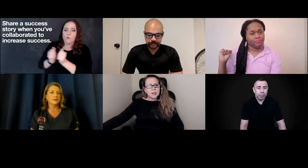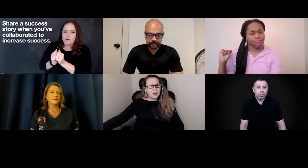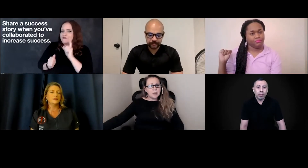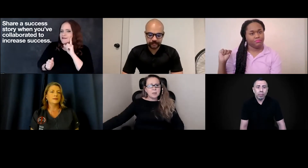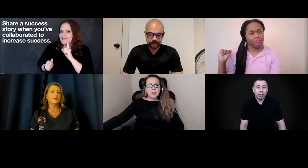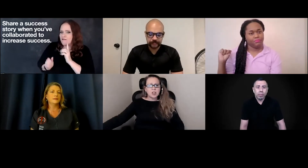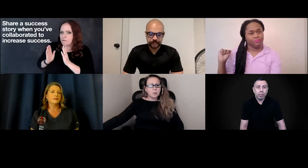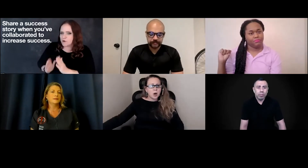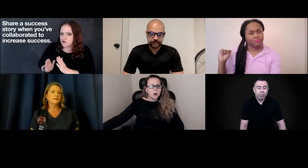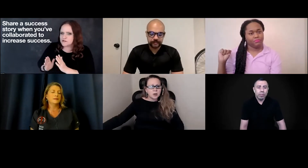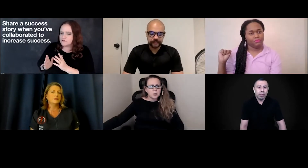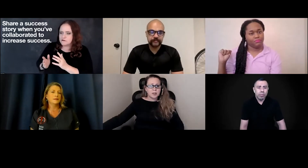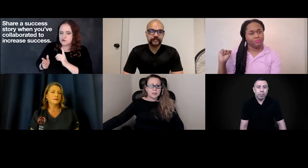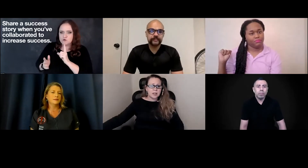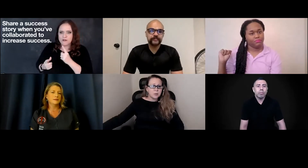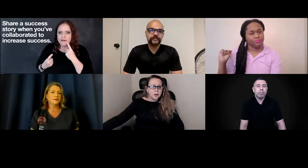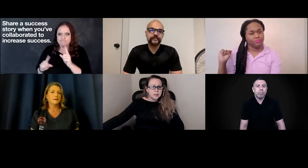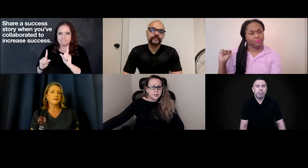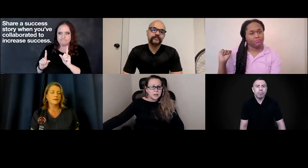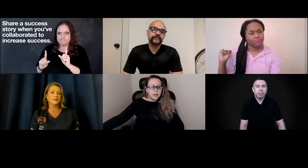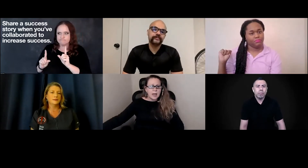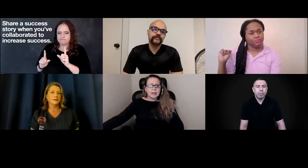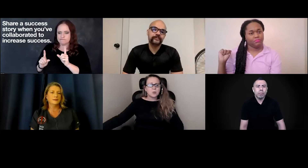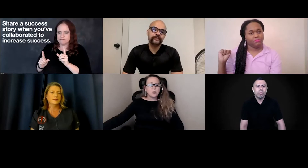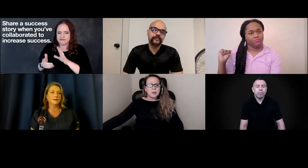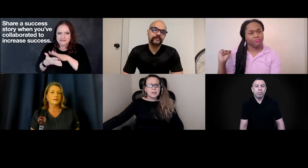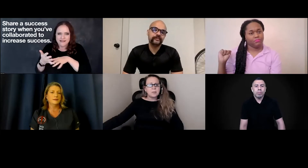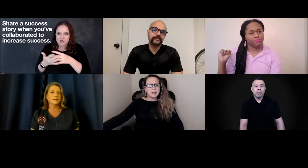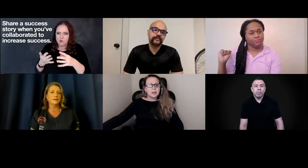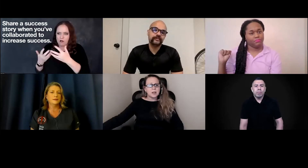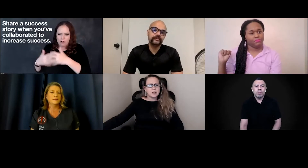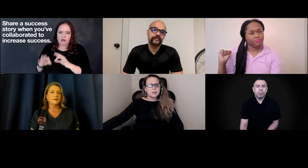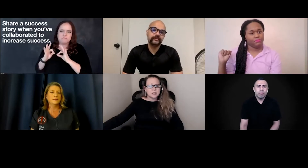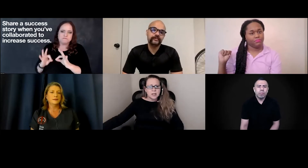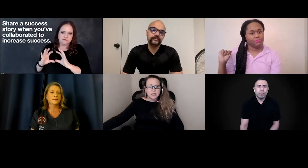Anytime maybe that you've partnered with a deaf person and it's really been a good success,